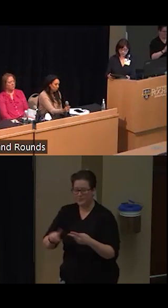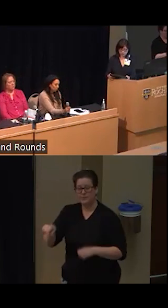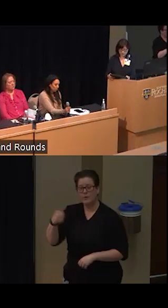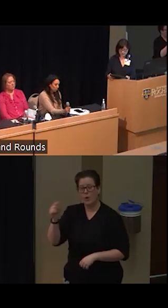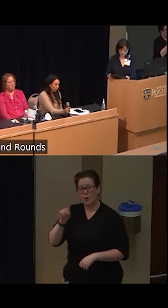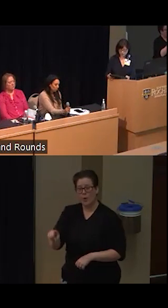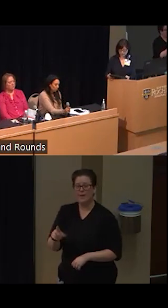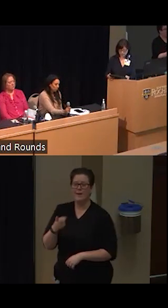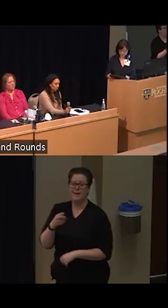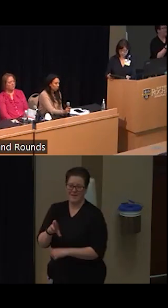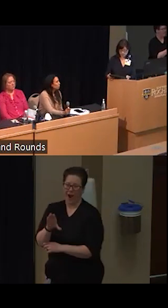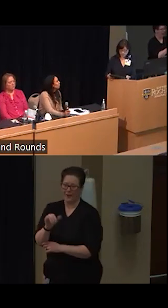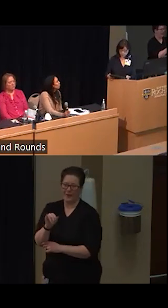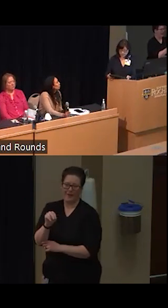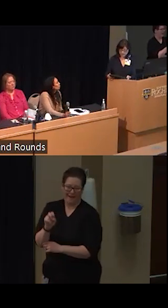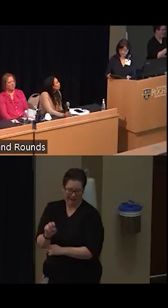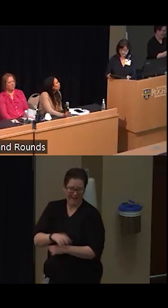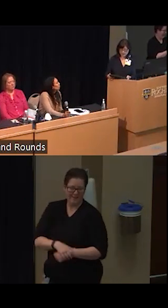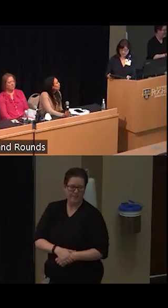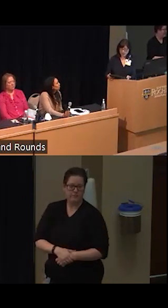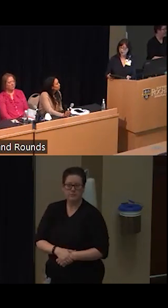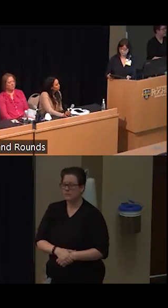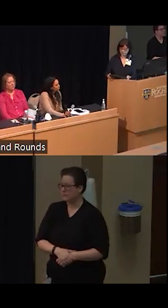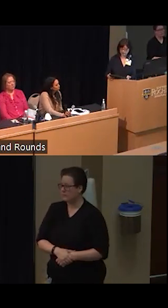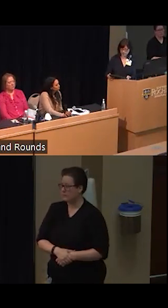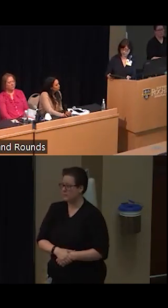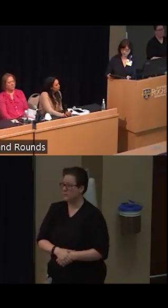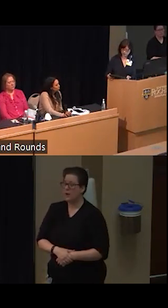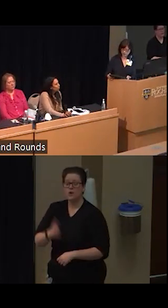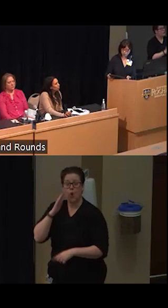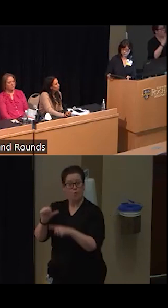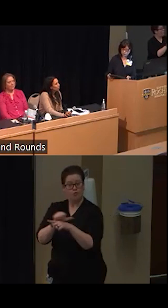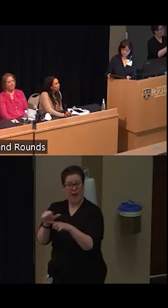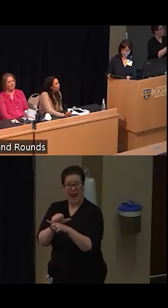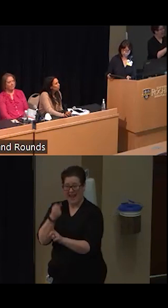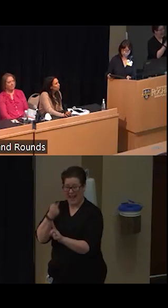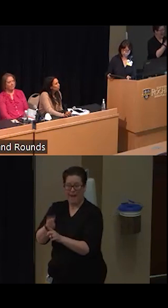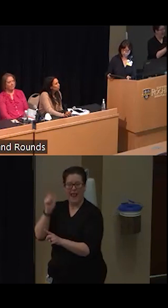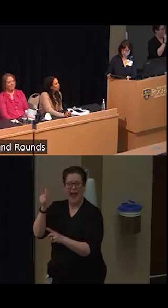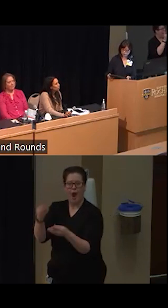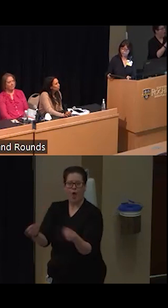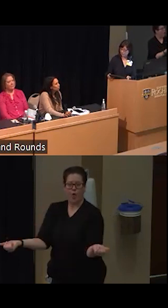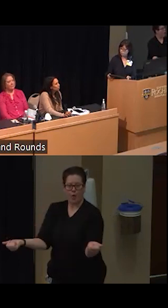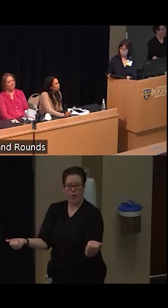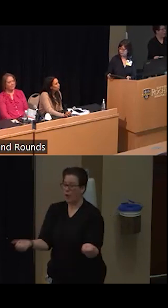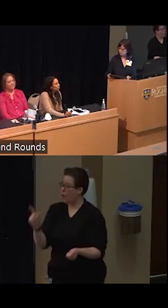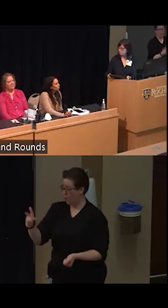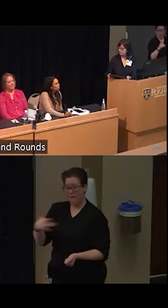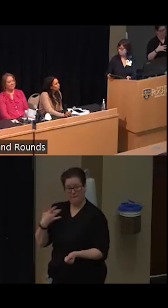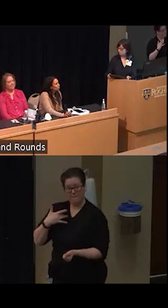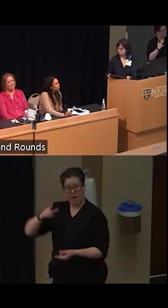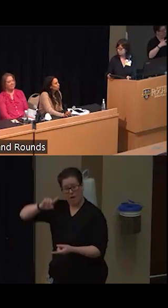question is from Dr King so training impact often Fades was the reduction sustained throughout 2022.